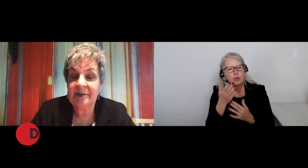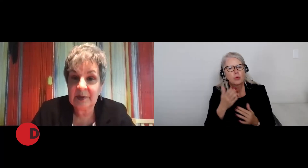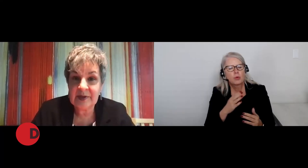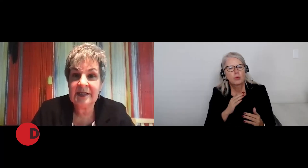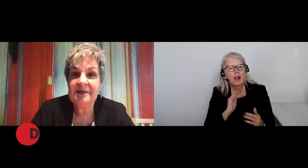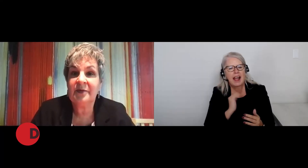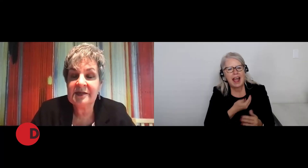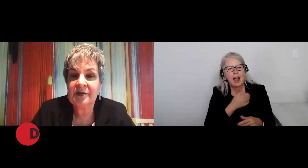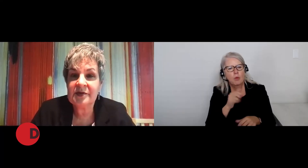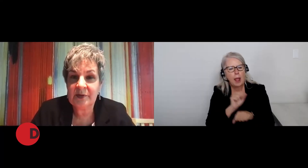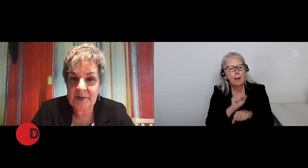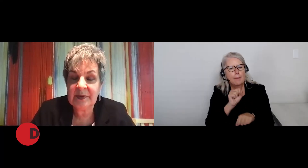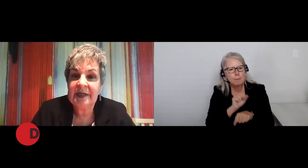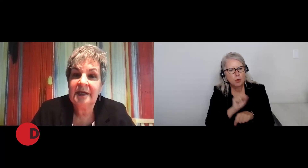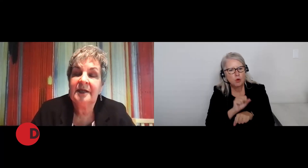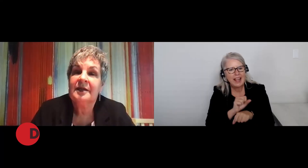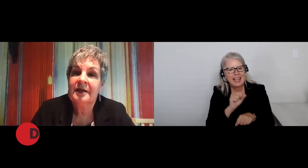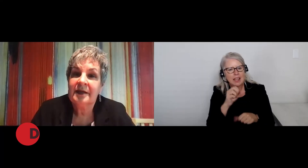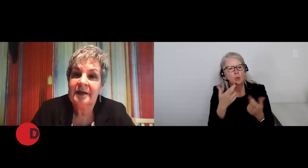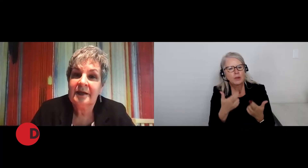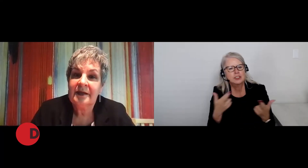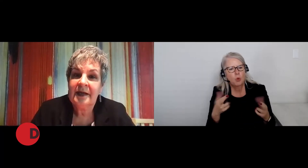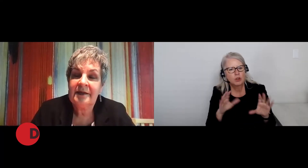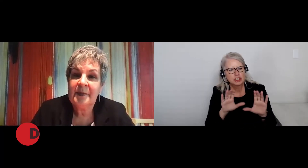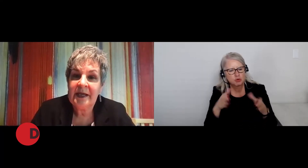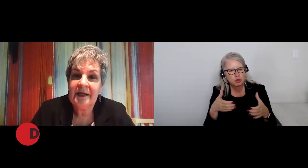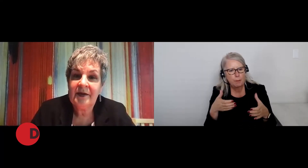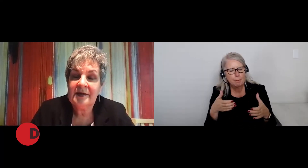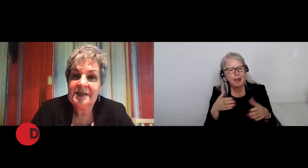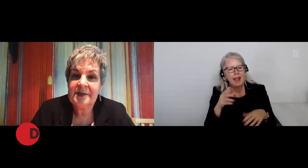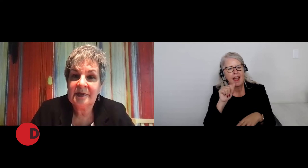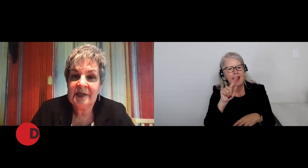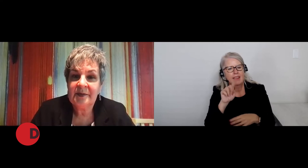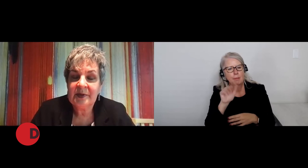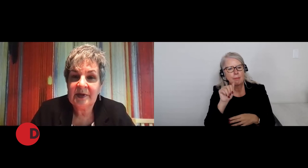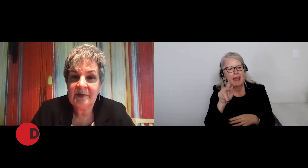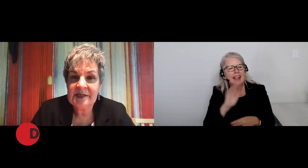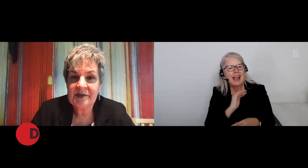Through our employee resource group at our bank, the disabled